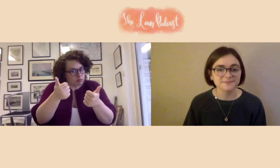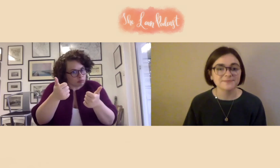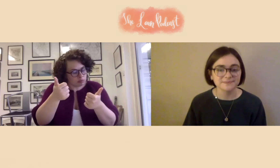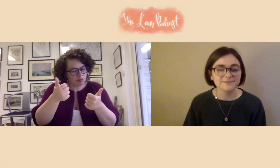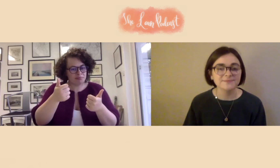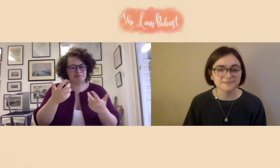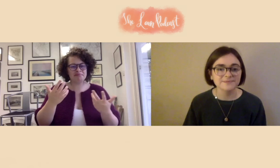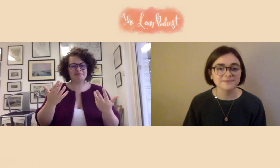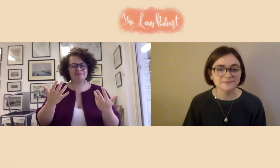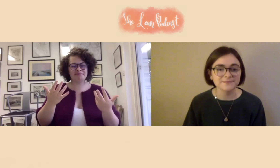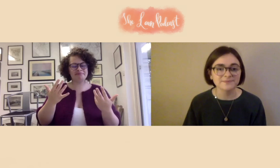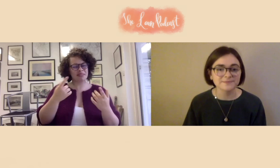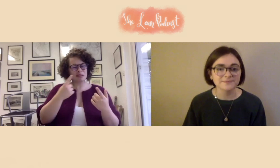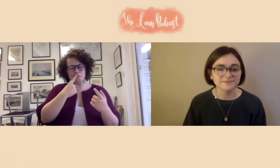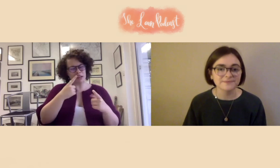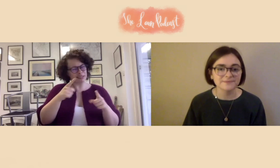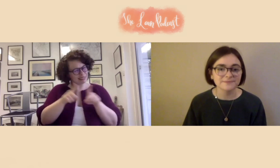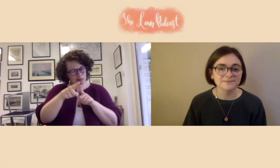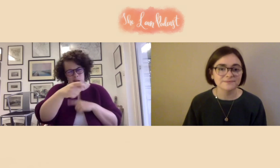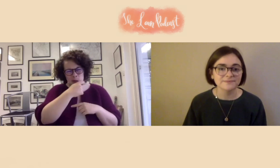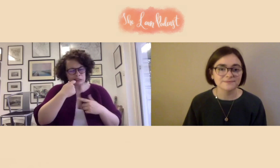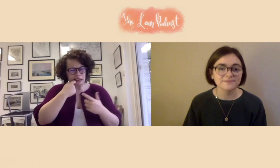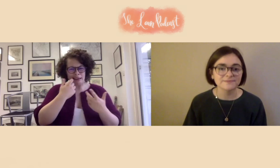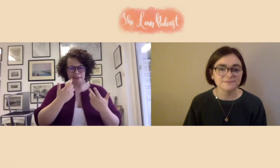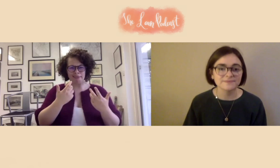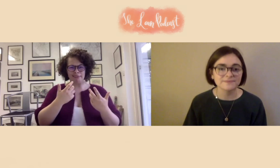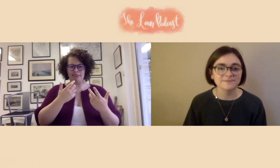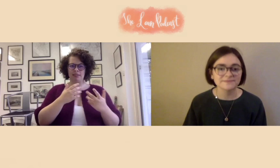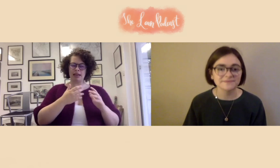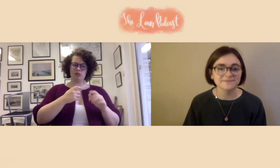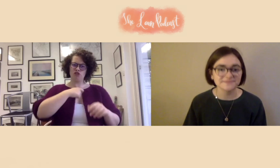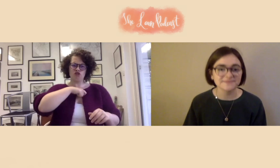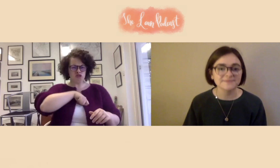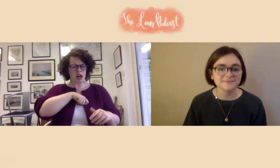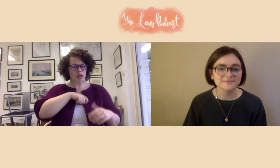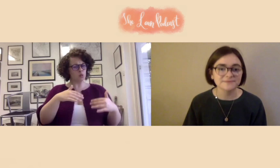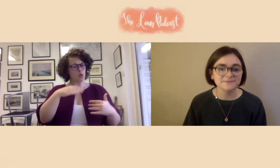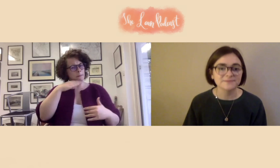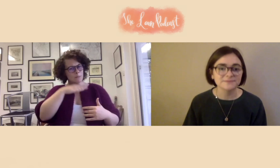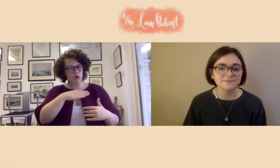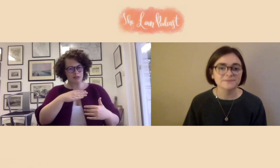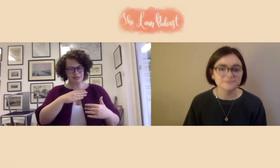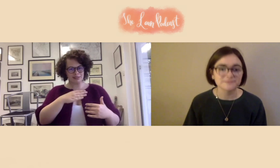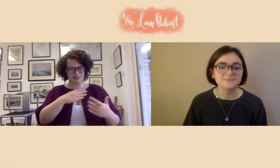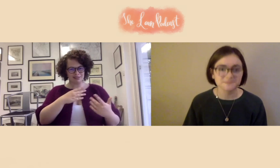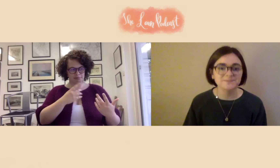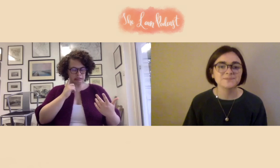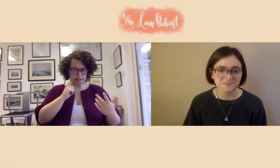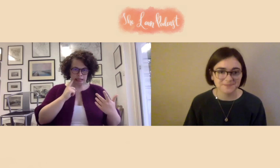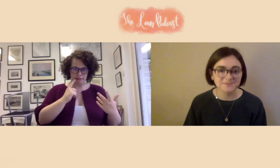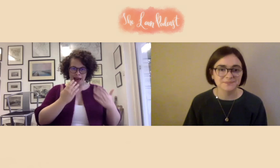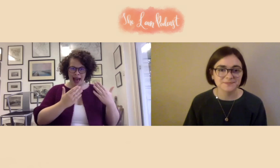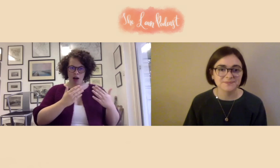and to people who maybe don't know otherwise which is very, very good. But as you mentioned, trust with the deaf community is essential.